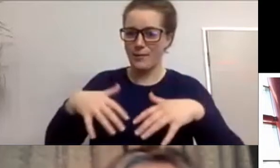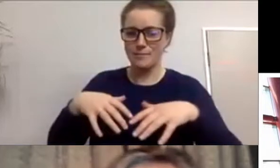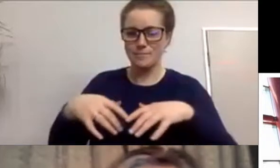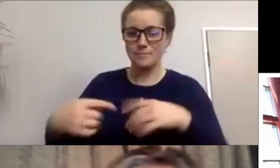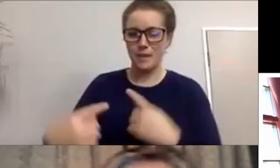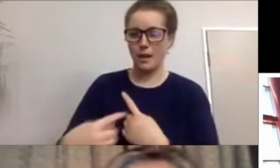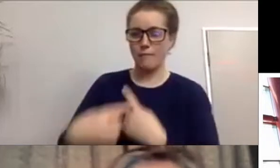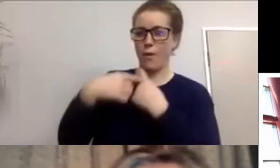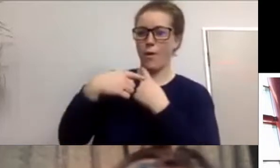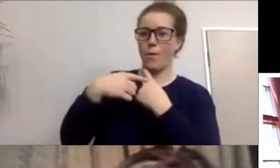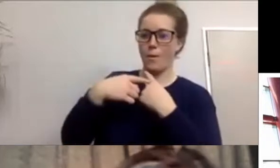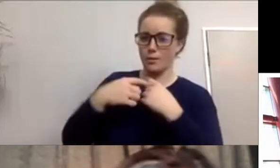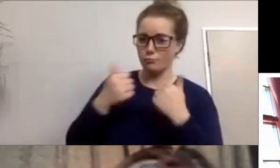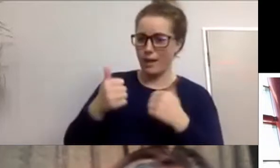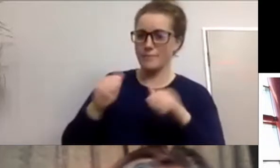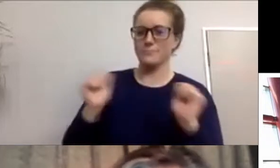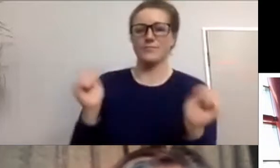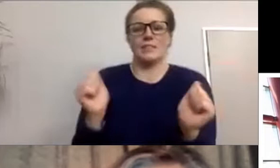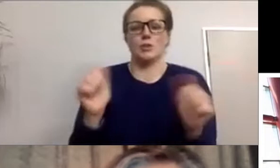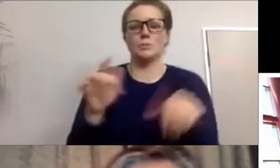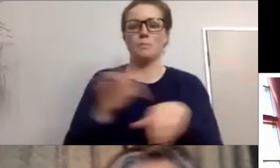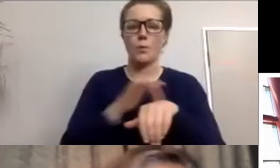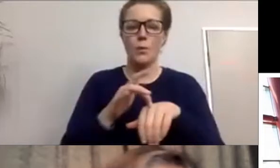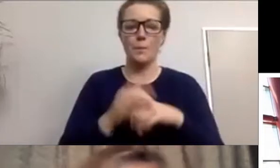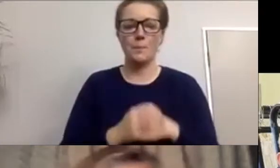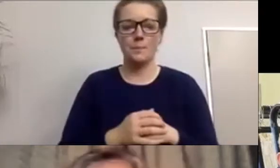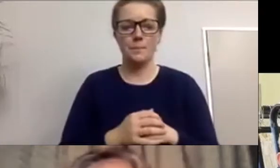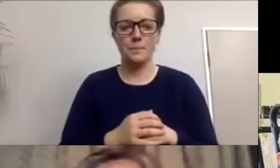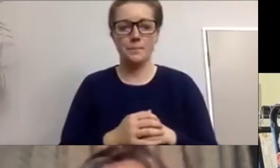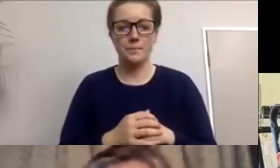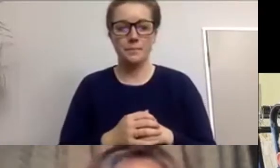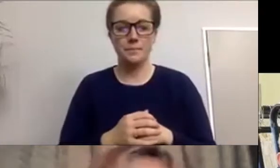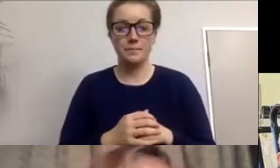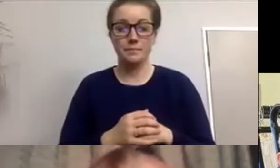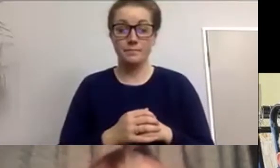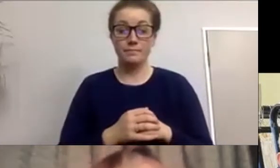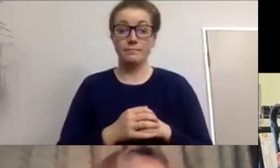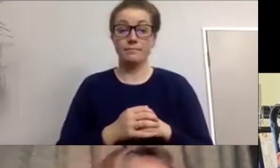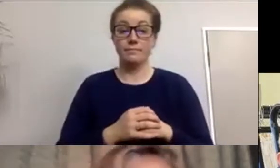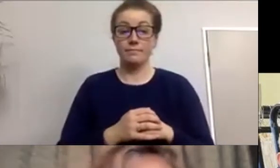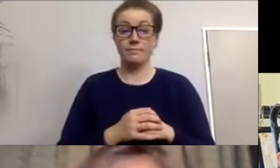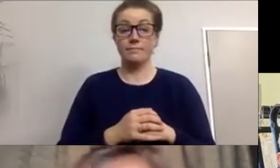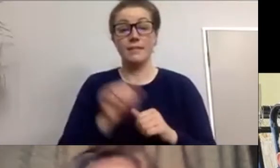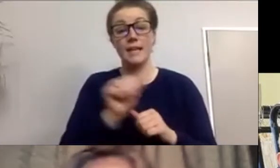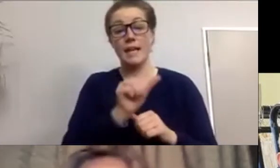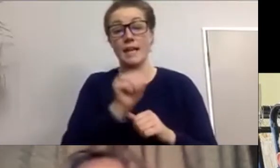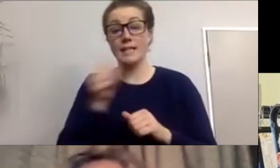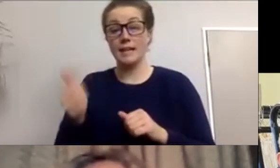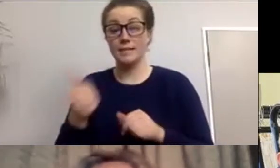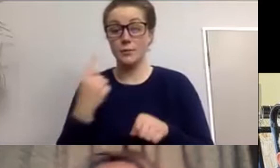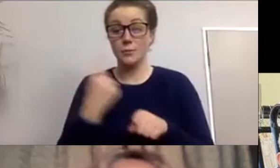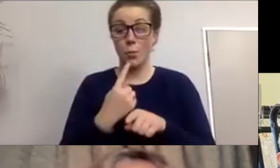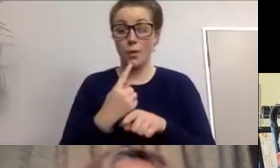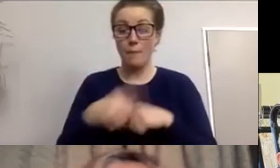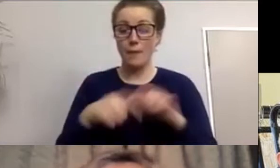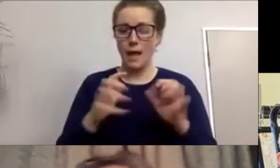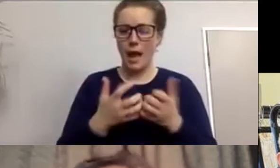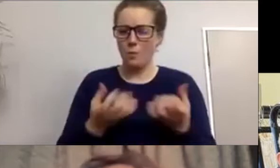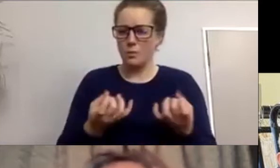performance. So what I will do, let me talk to you about how it started. So let